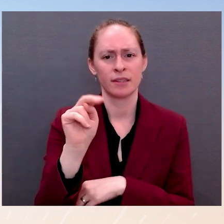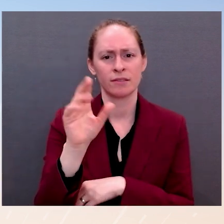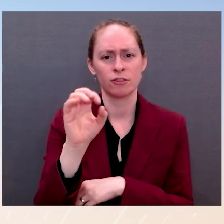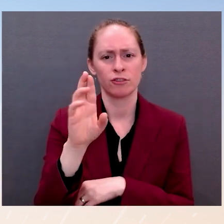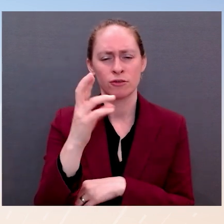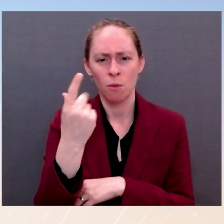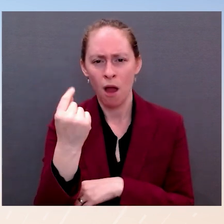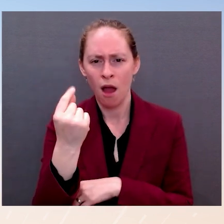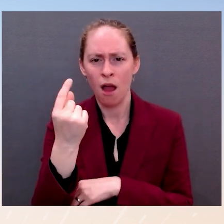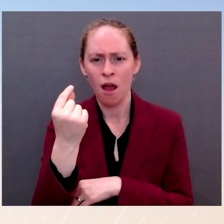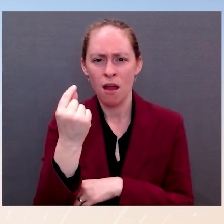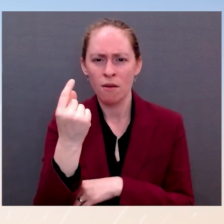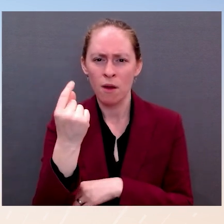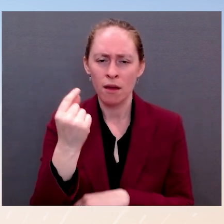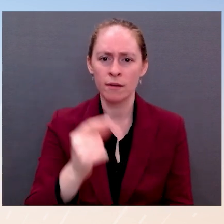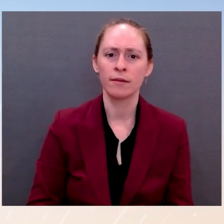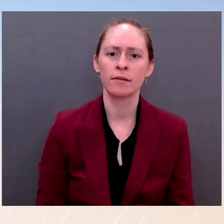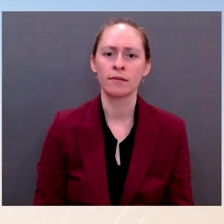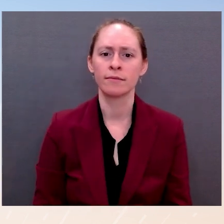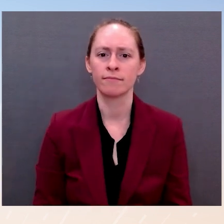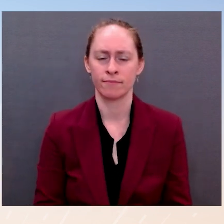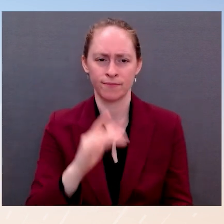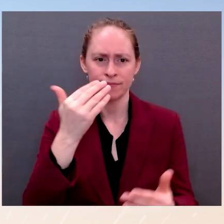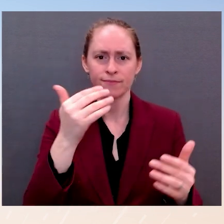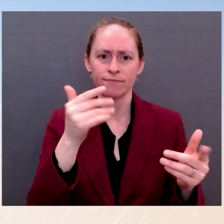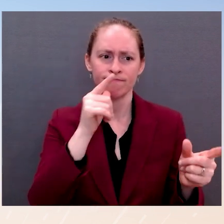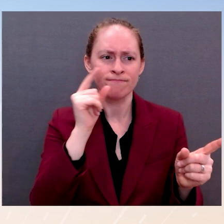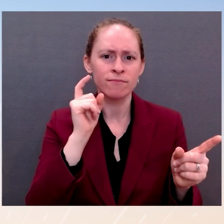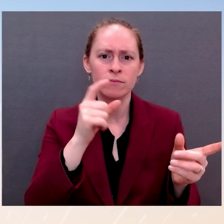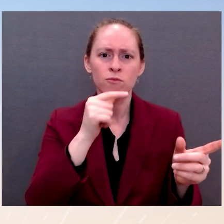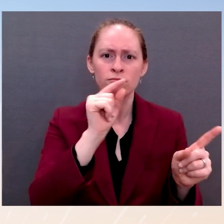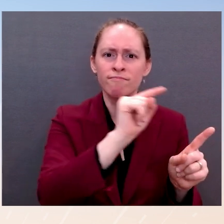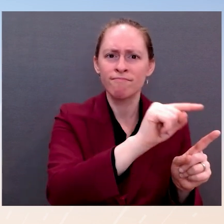for all races and ethnicities between 2013 and 18,